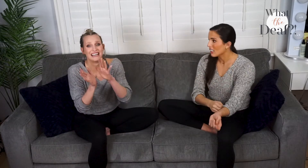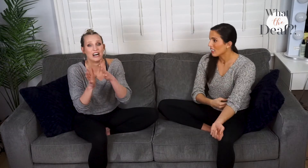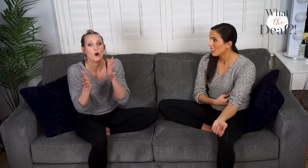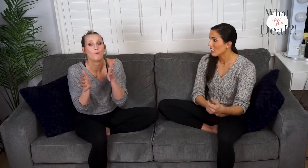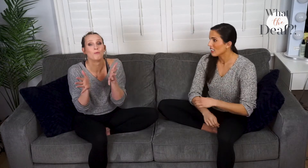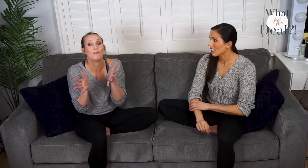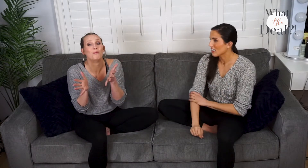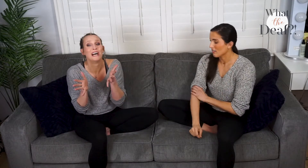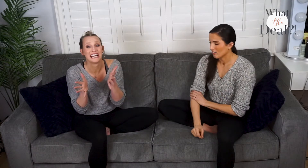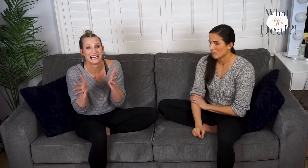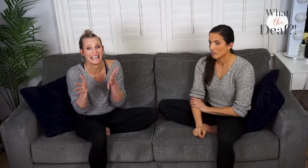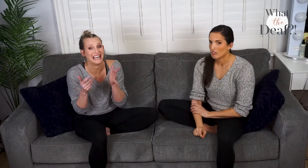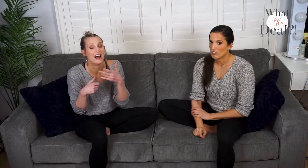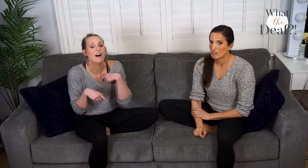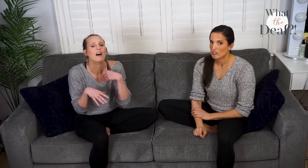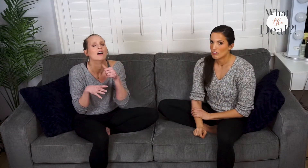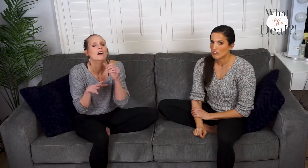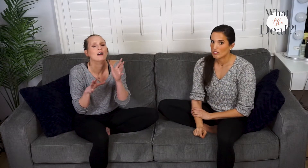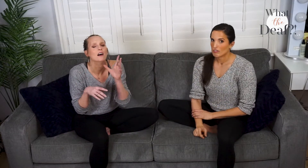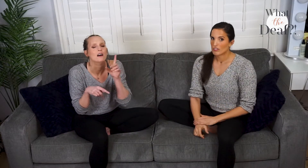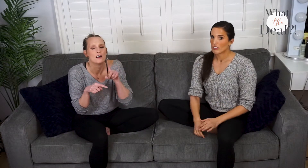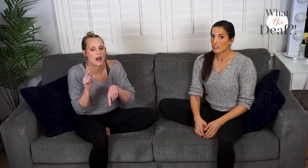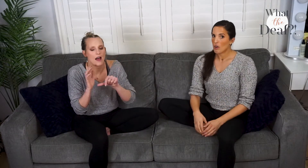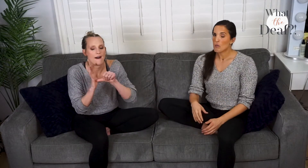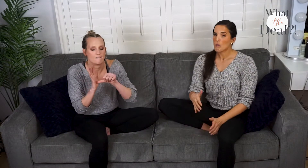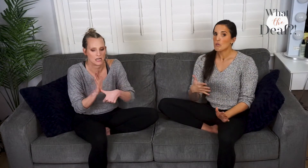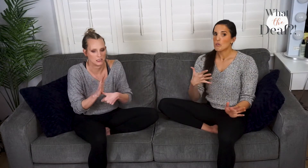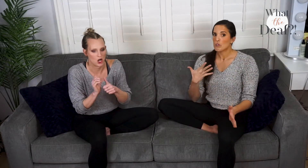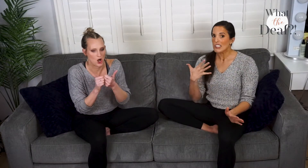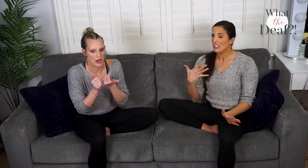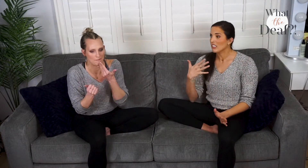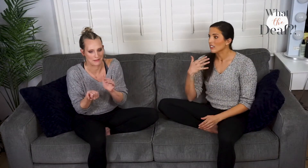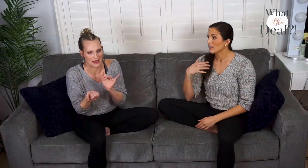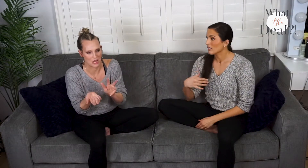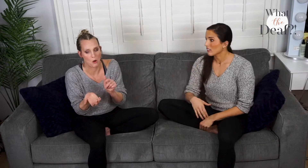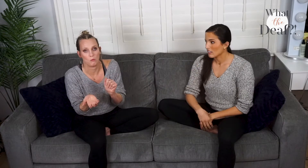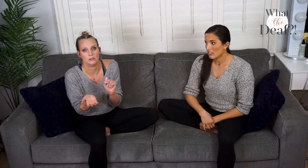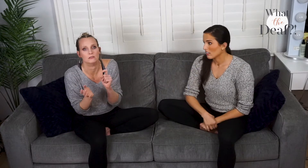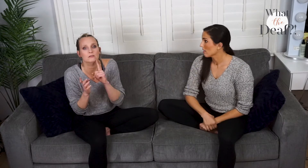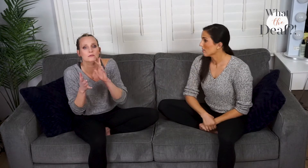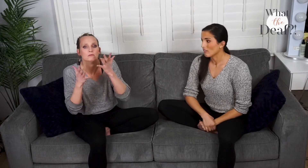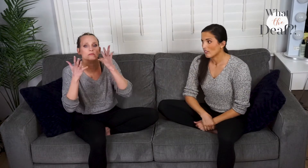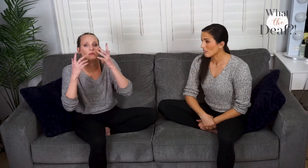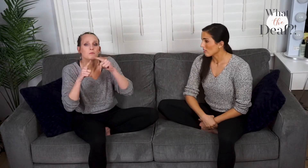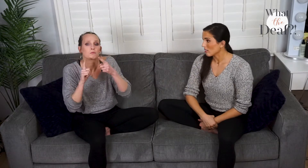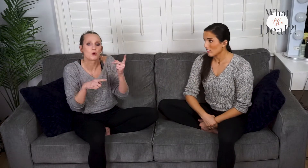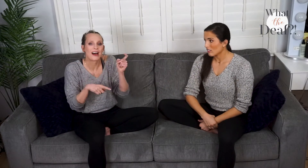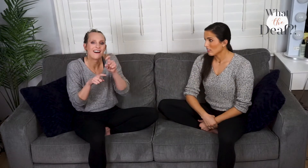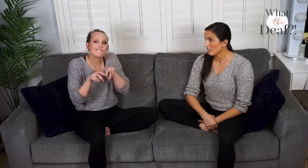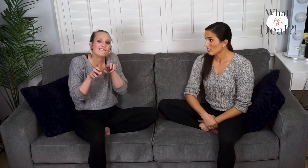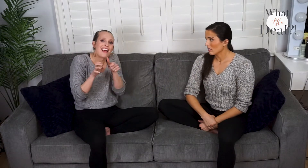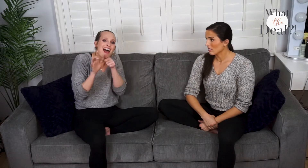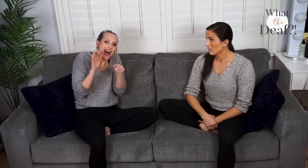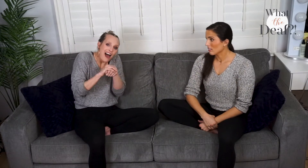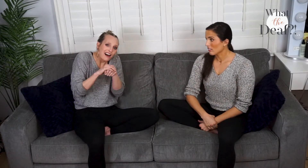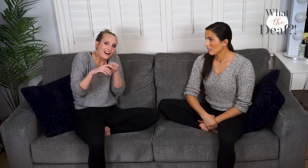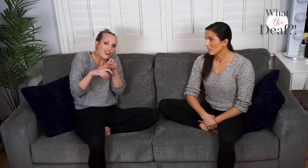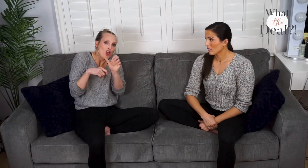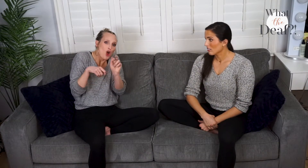And again, it was so windy. Like I cannot - It was so windy. emphasize how bad it was. It was so windy to the point where we had